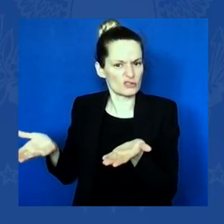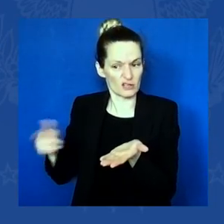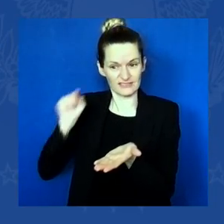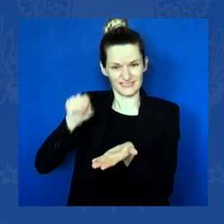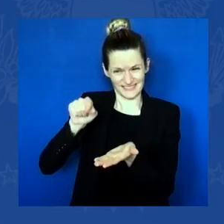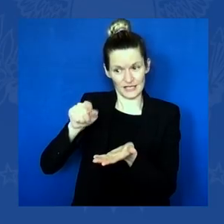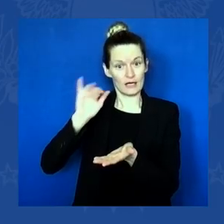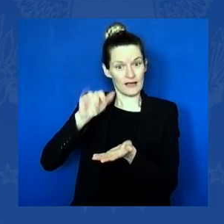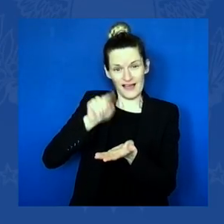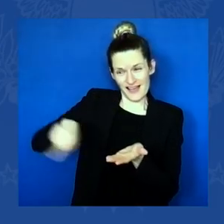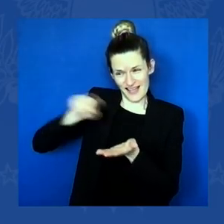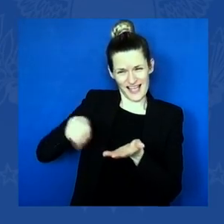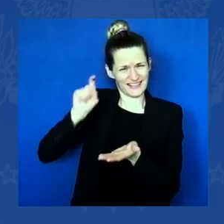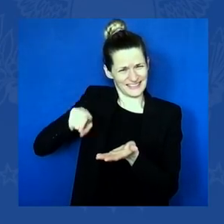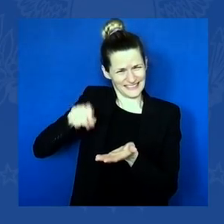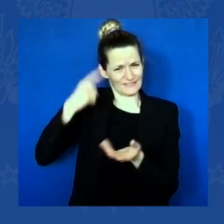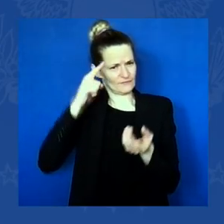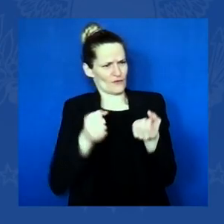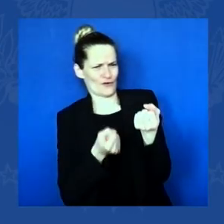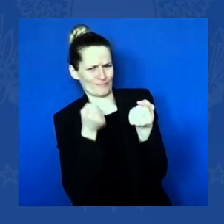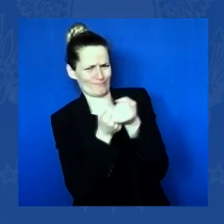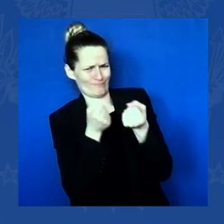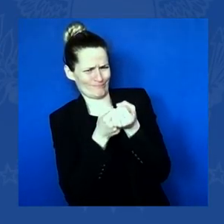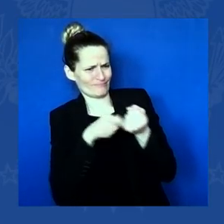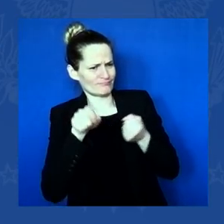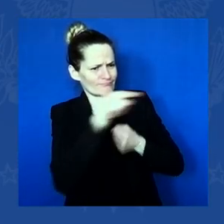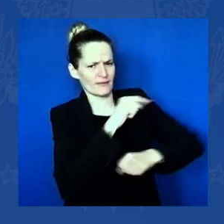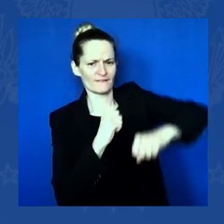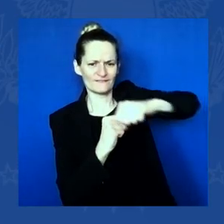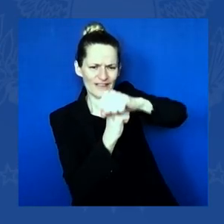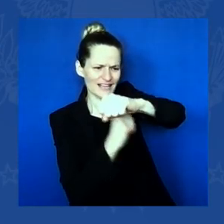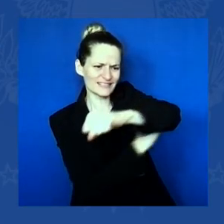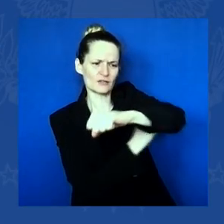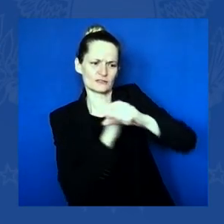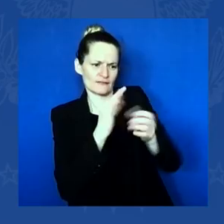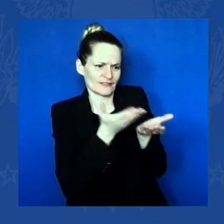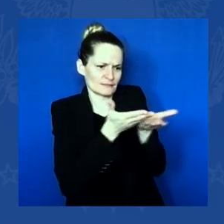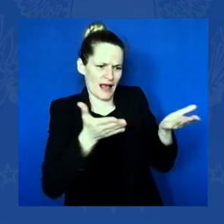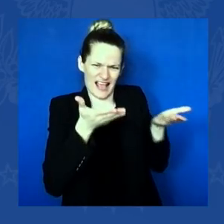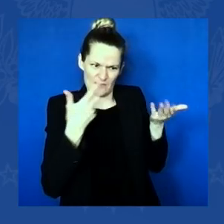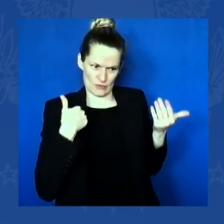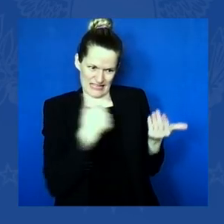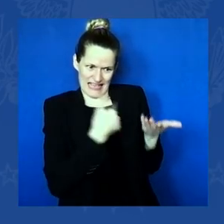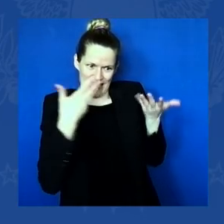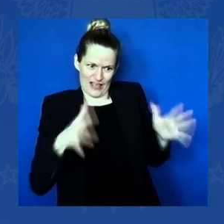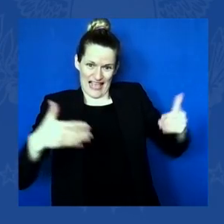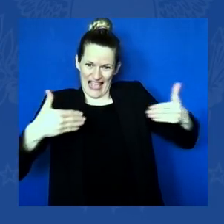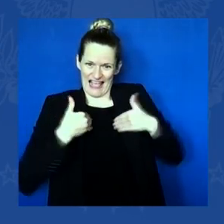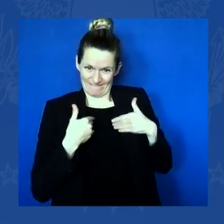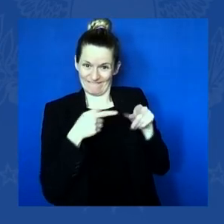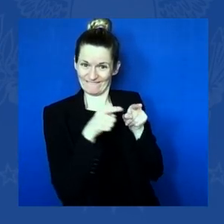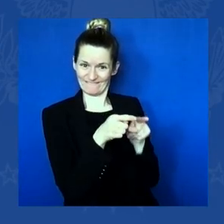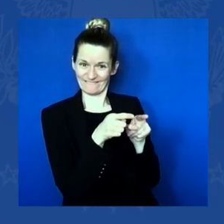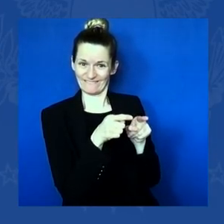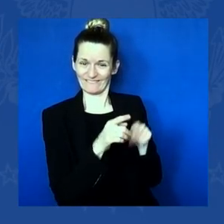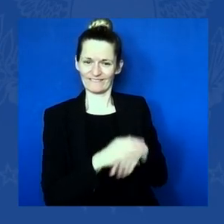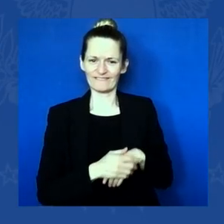I urge all of you -- all of you -- to consider bolstering your stockpiles critical to national security in your countries.